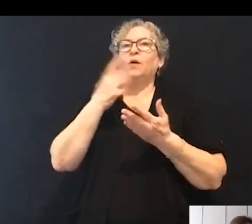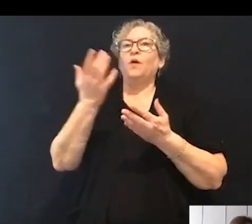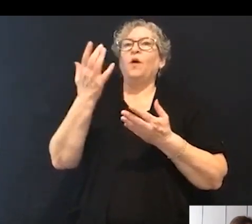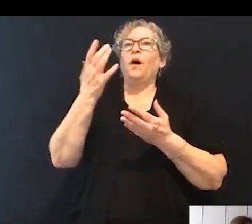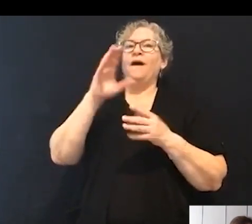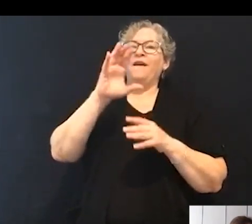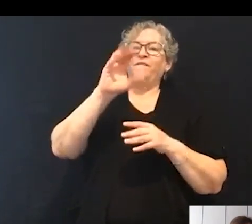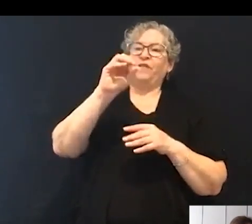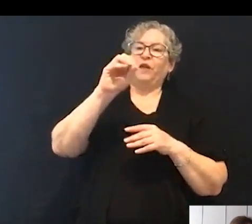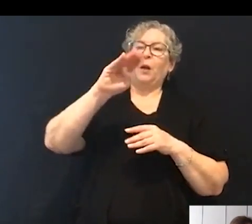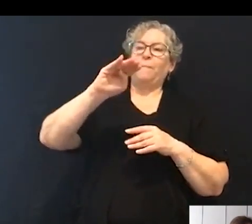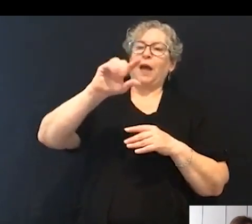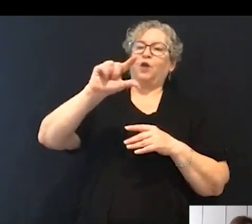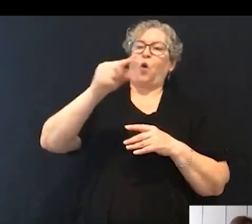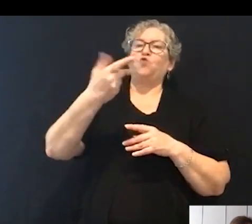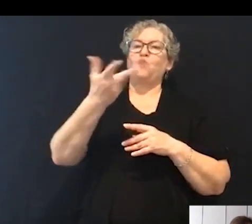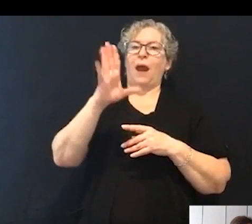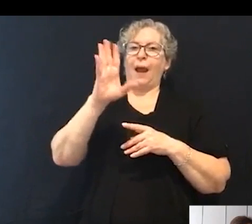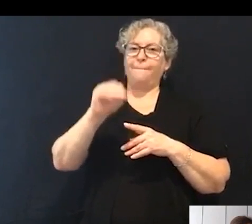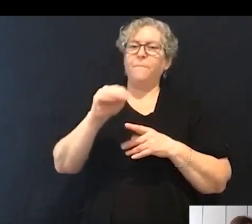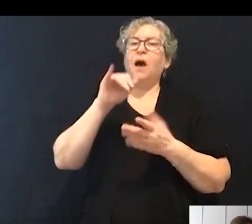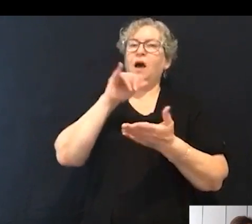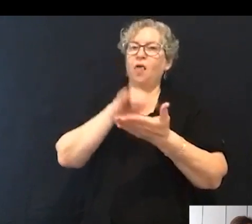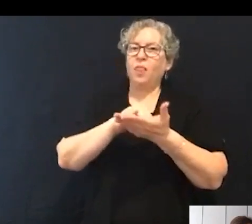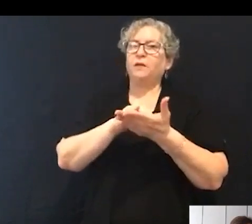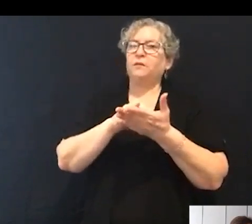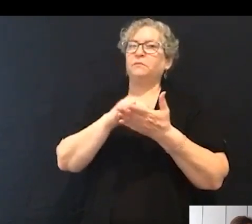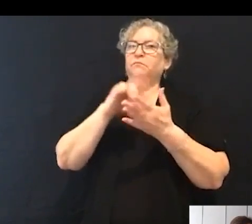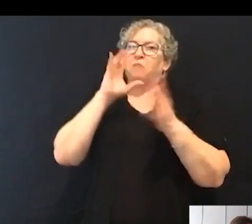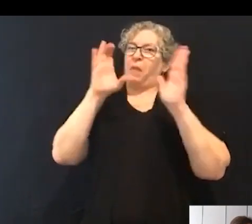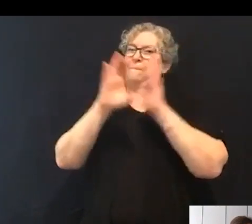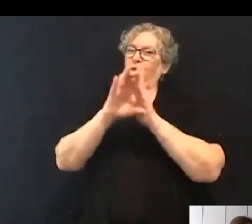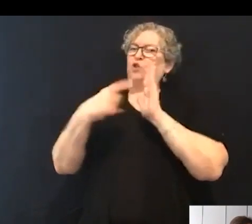You see here in the schematic that you already